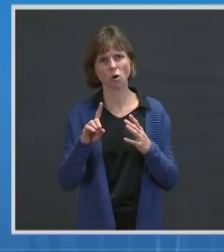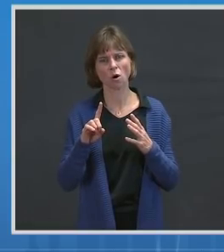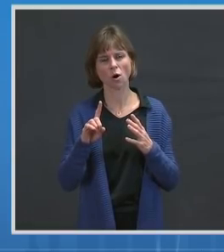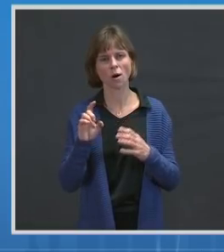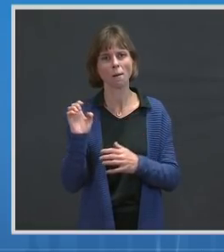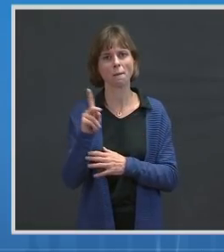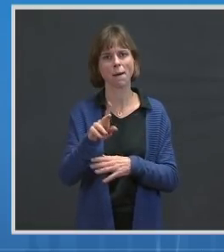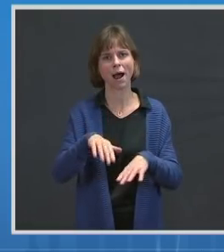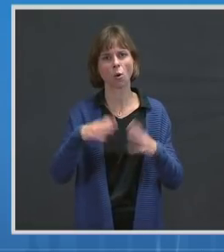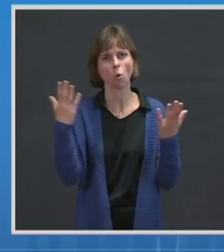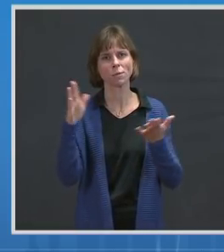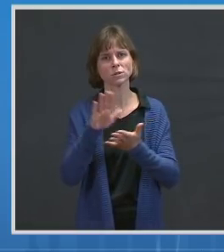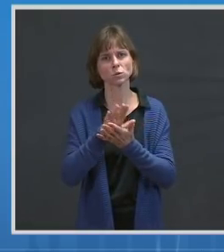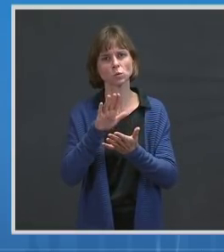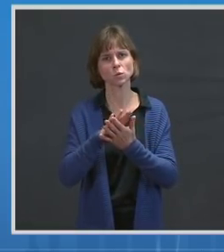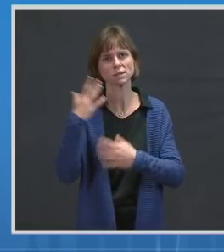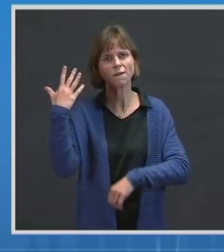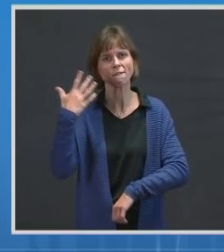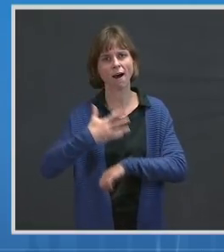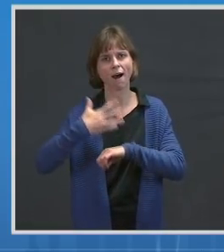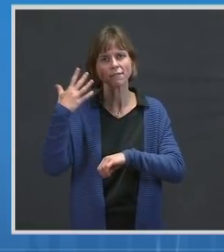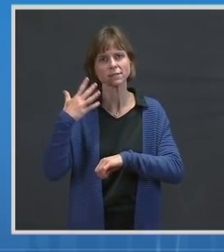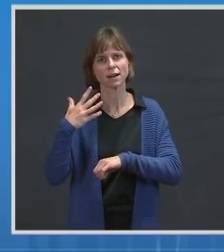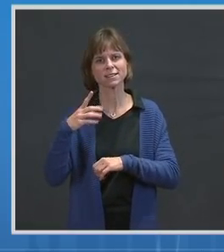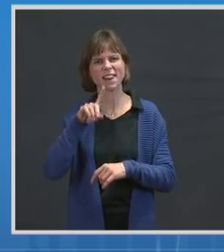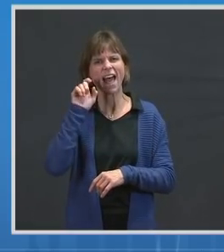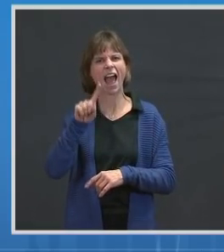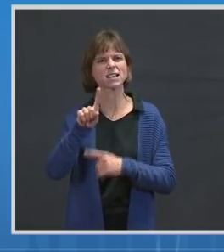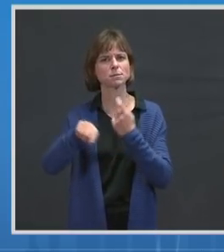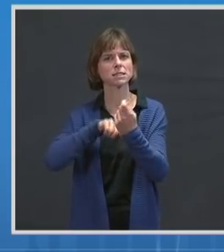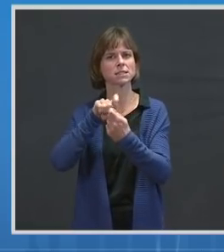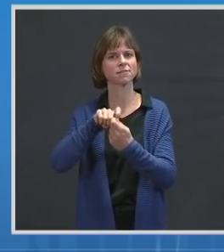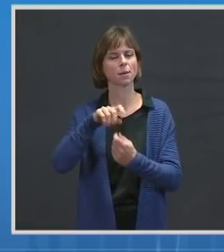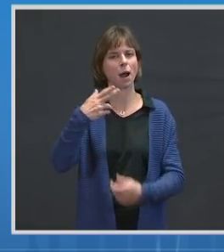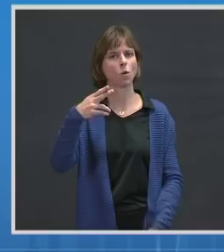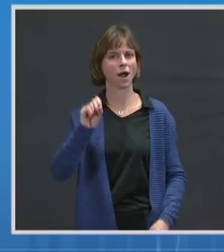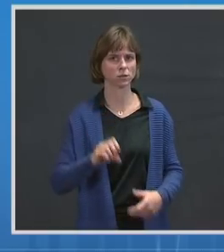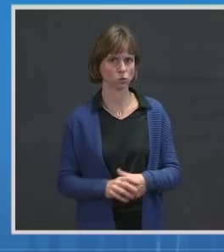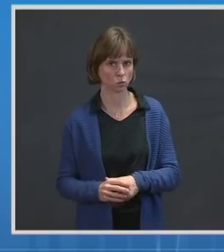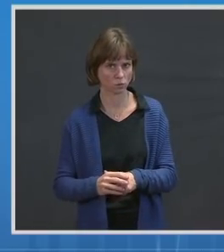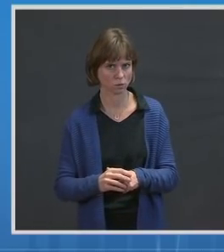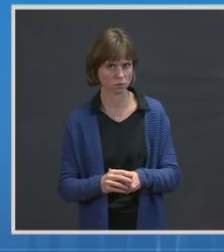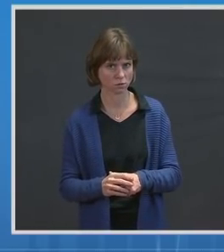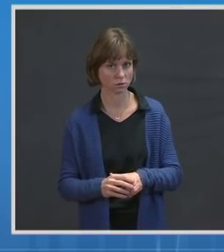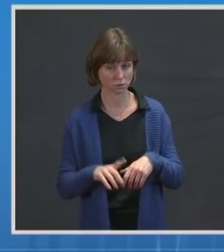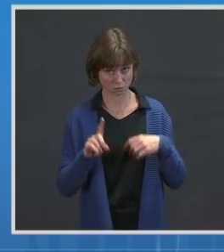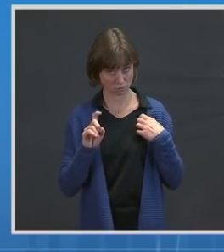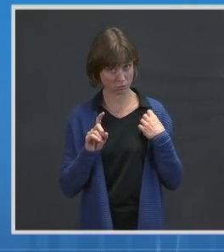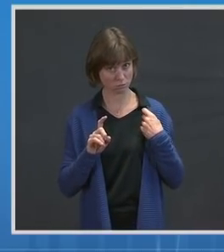He was not asked as explicitly about high schools. Is there a realistic goal of getting them open